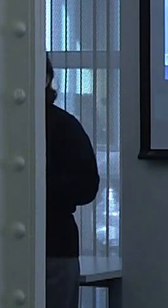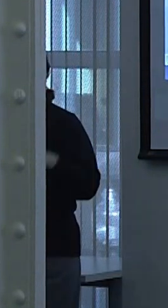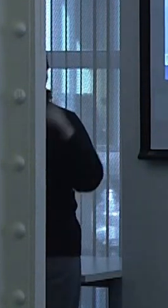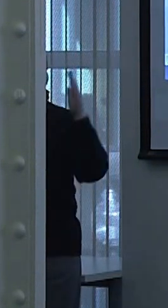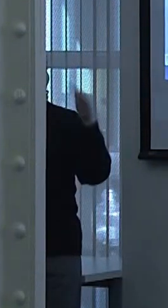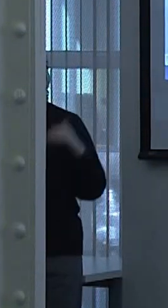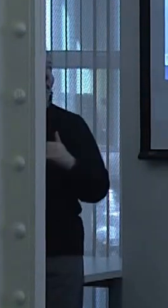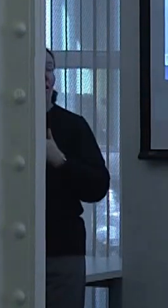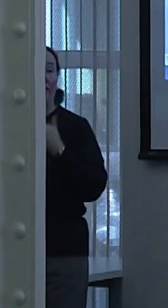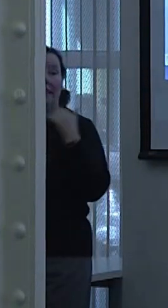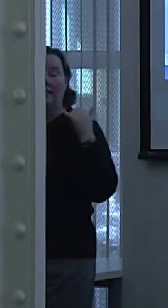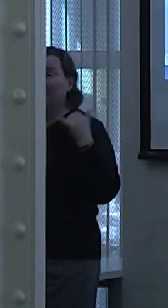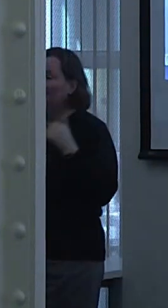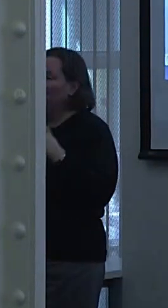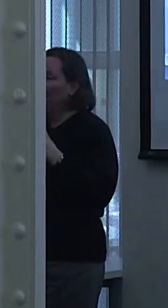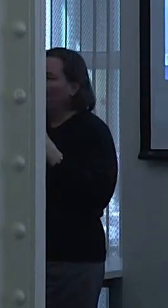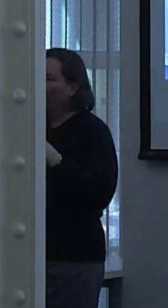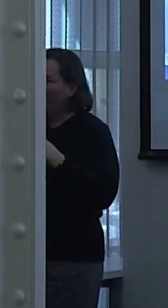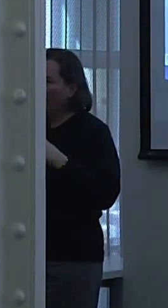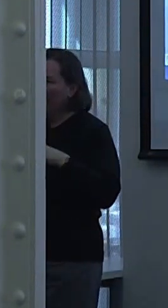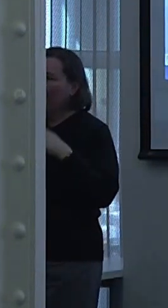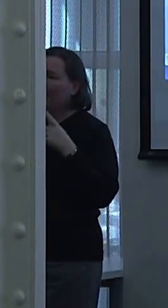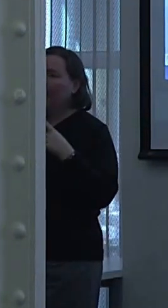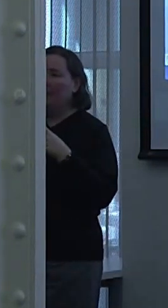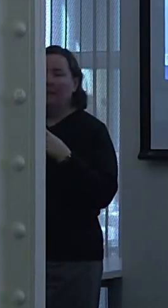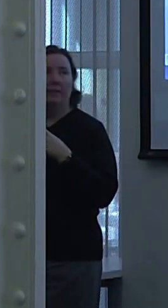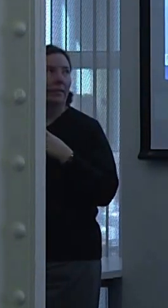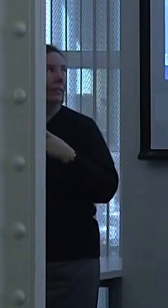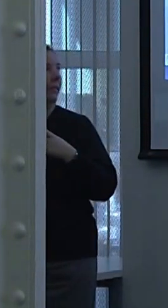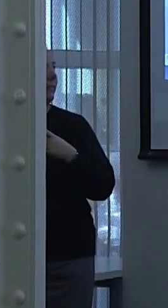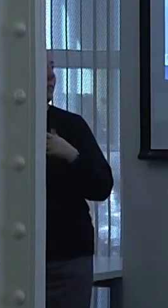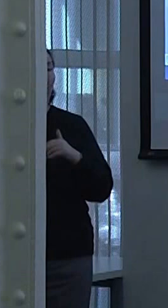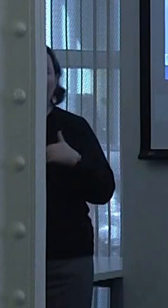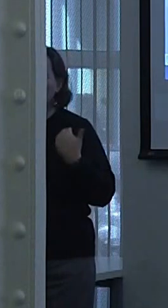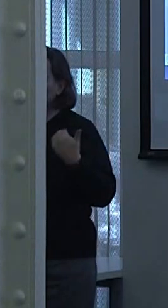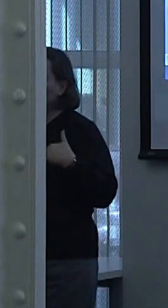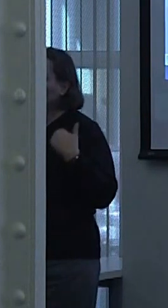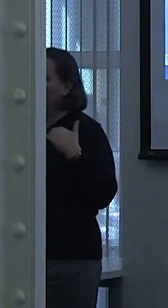Lastly, I talked a little bit about juvenile justice reform,